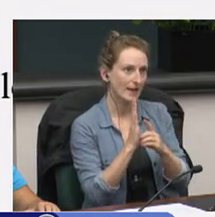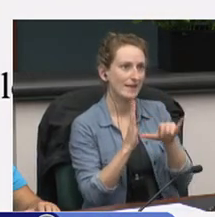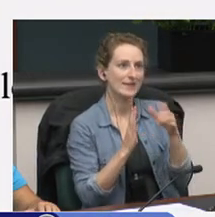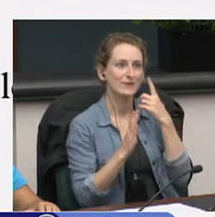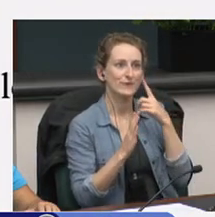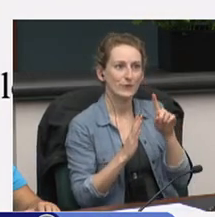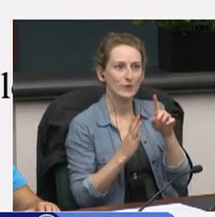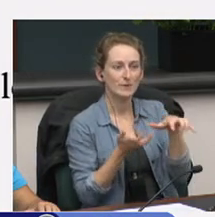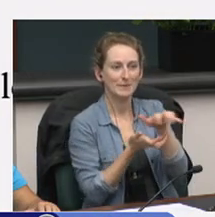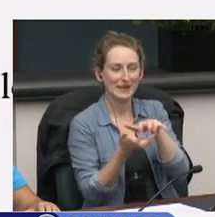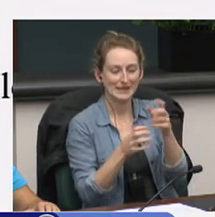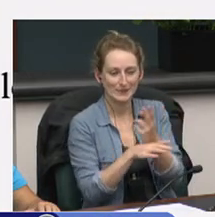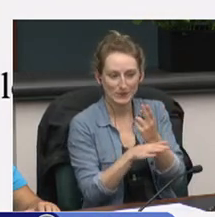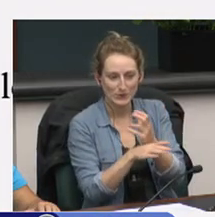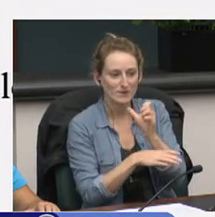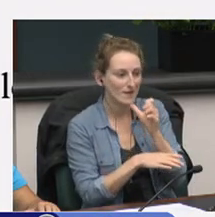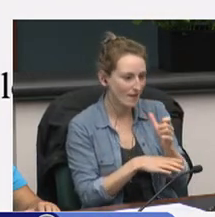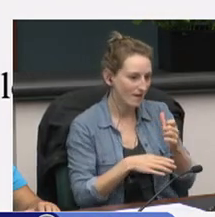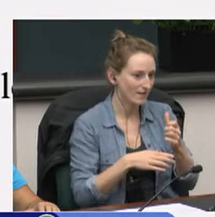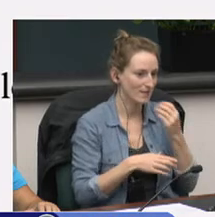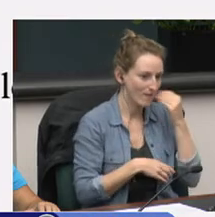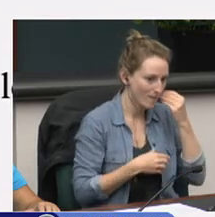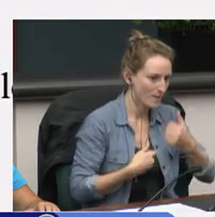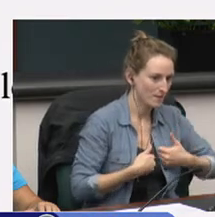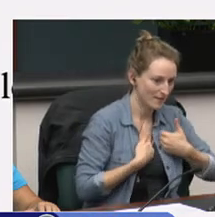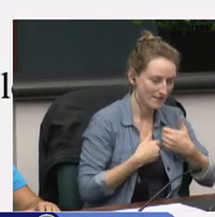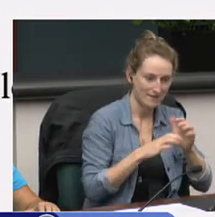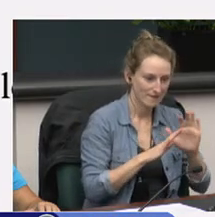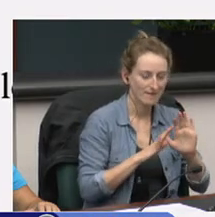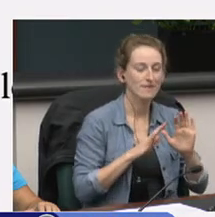are looking at materials the type of facades what kind of patterns are being